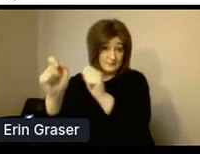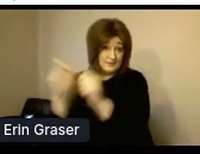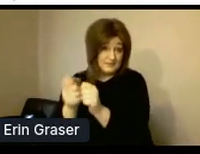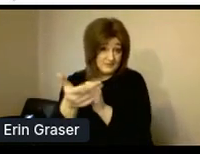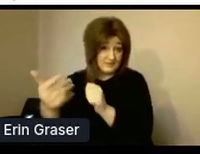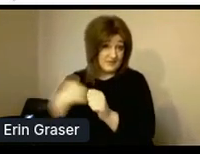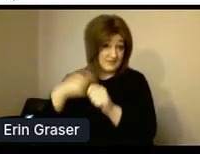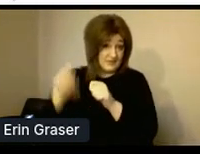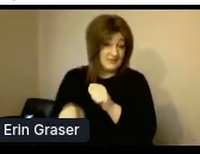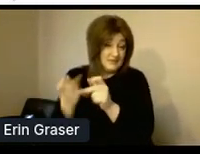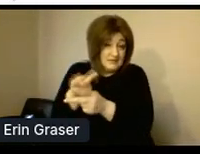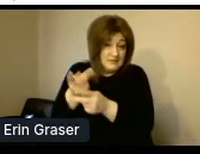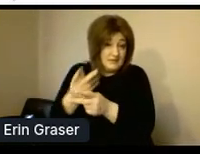to take care of my basic needs.